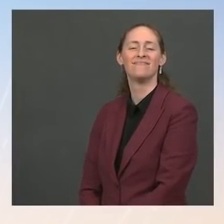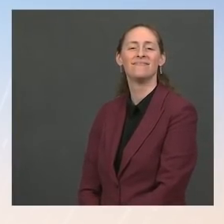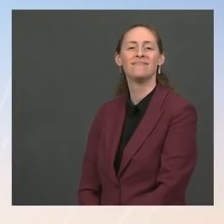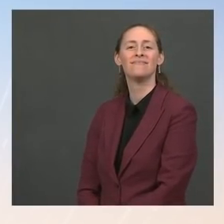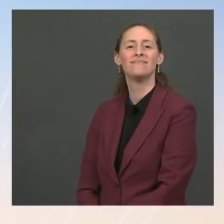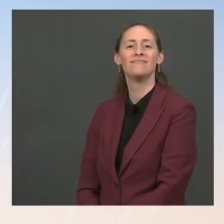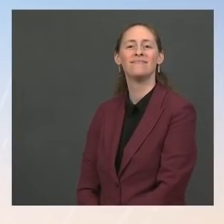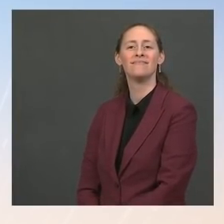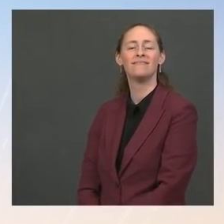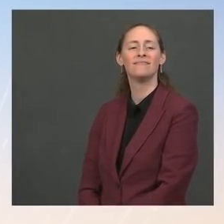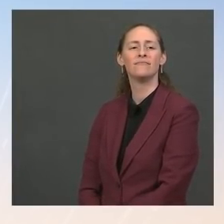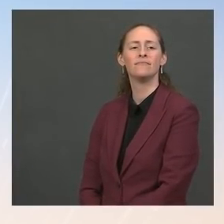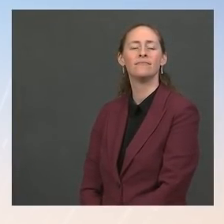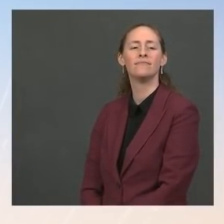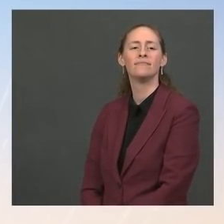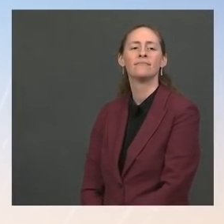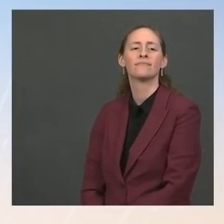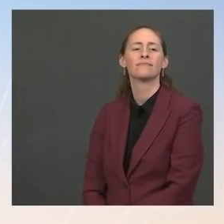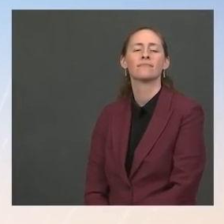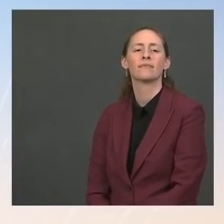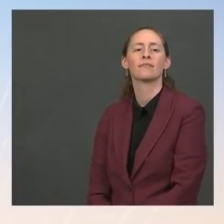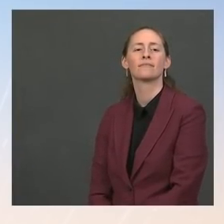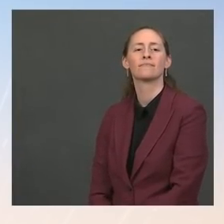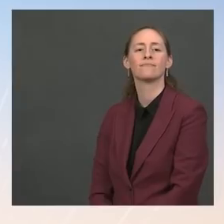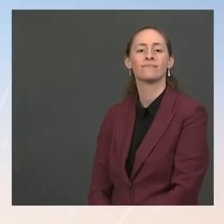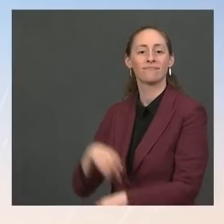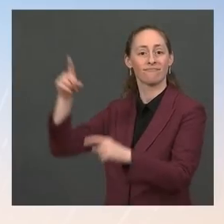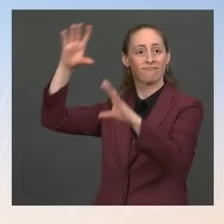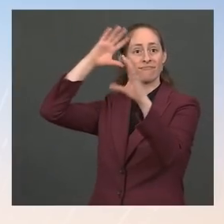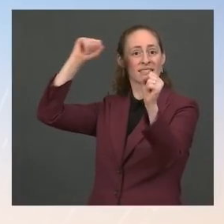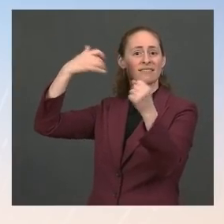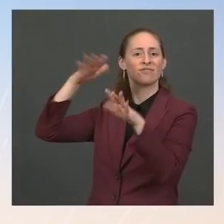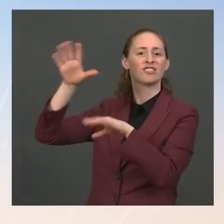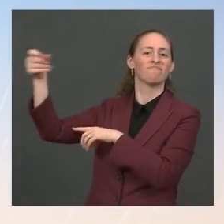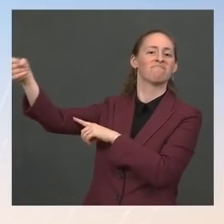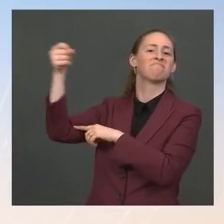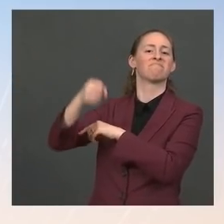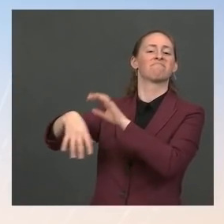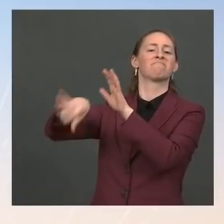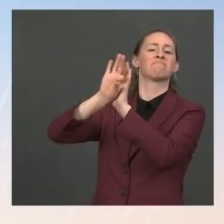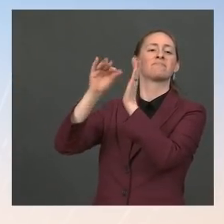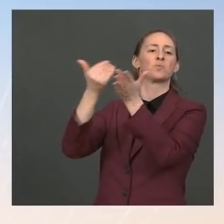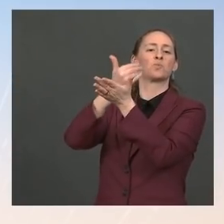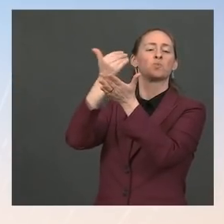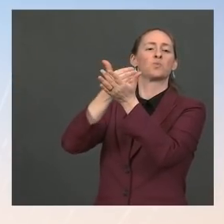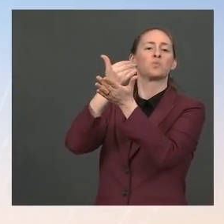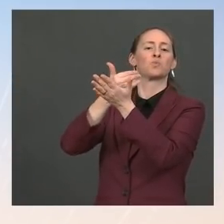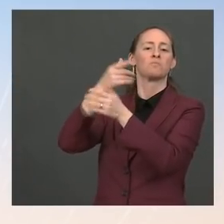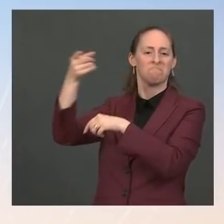We've already seen Senator Joe Manchin come out in opposition against him, citing his "significant ties to the pharmaceutical industry,"